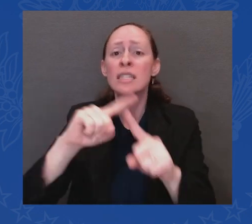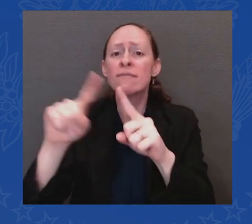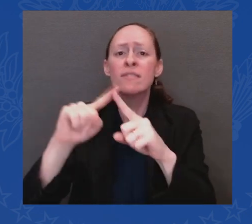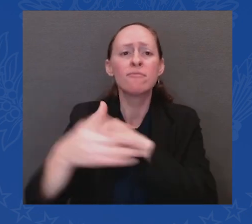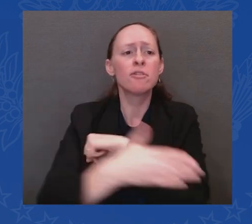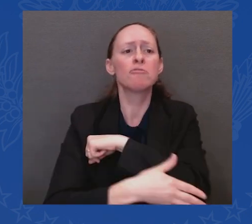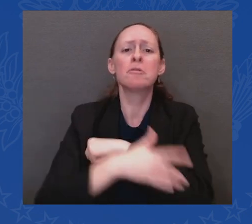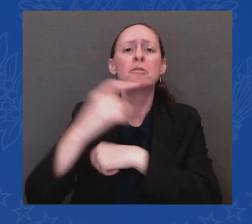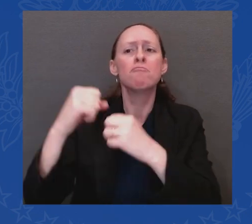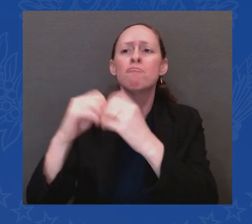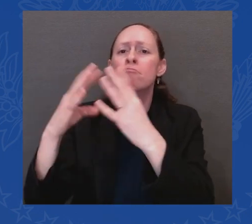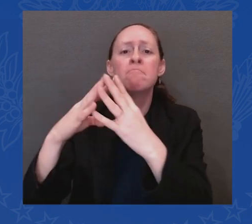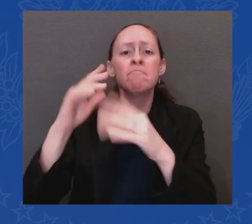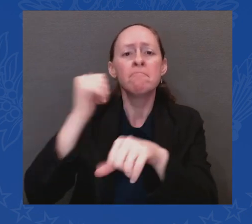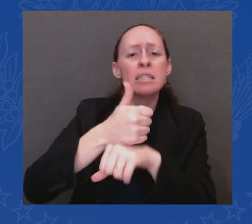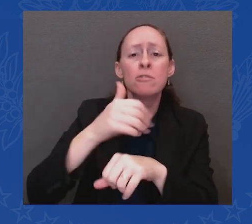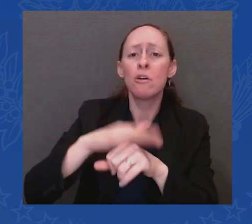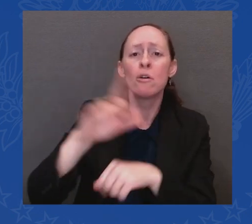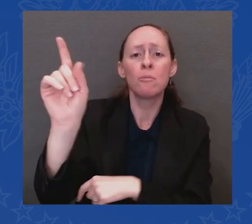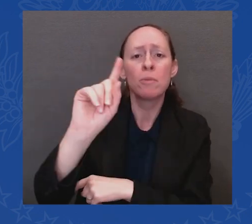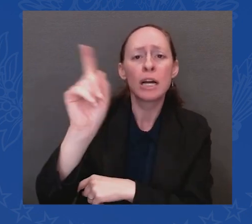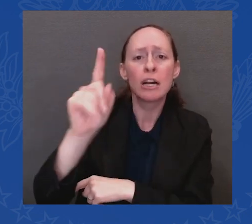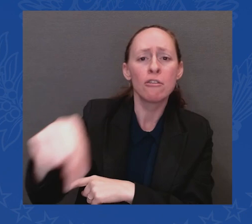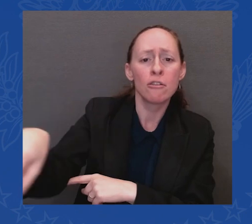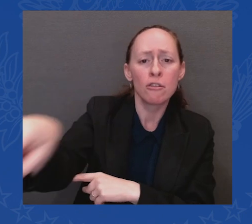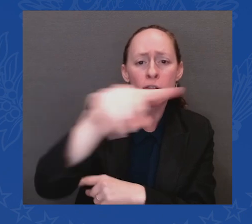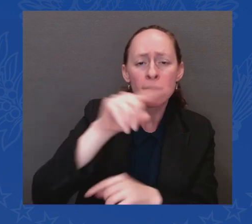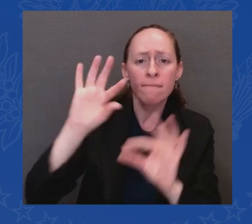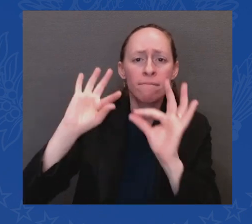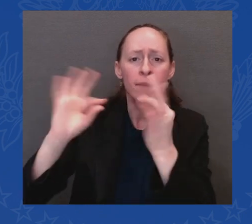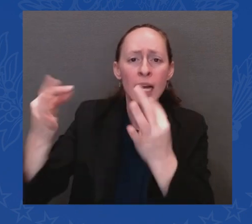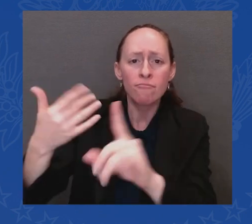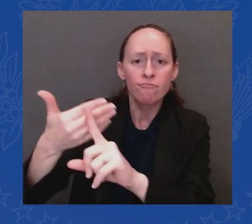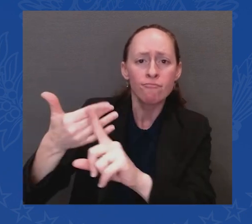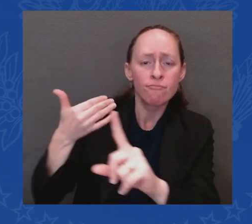But we're the only nation built on the idea that we are all --